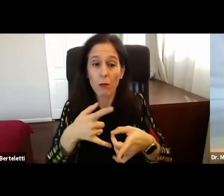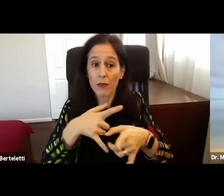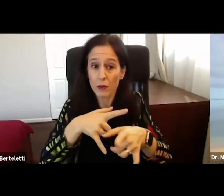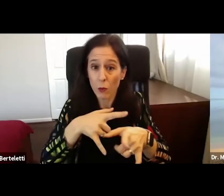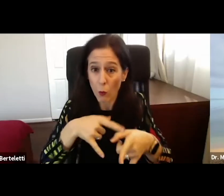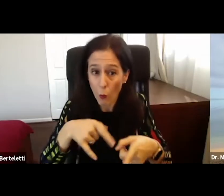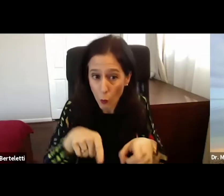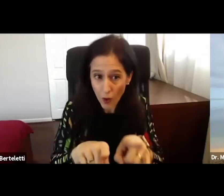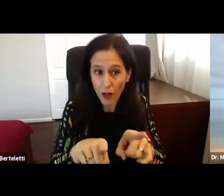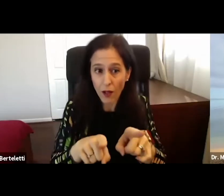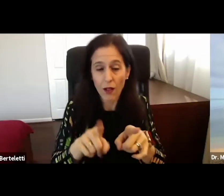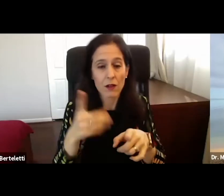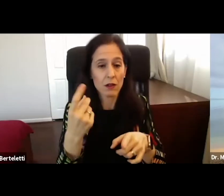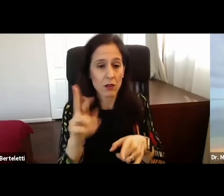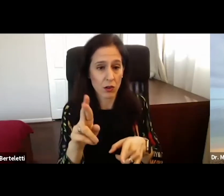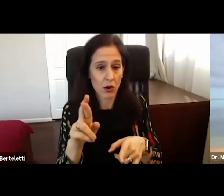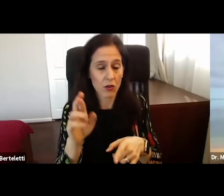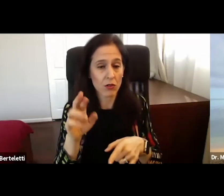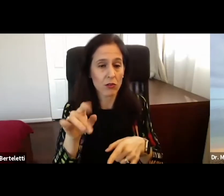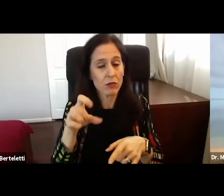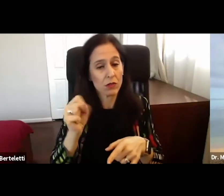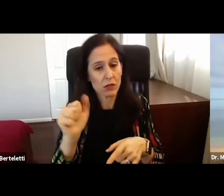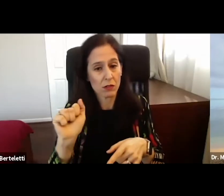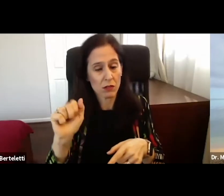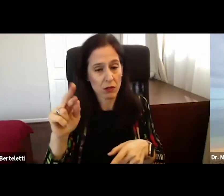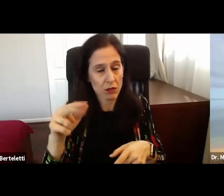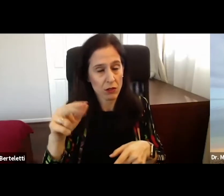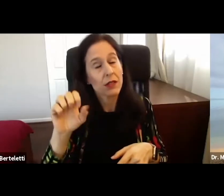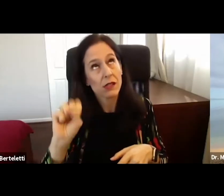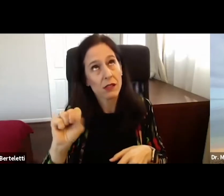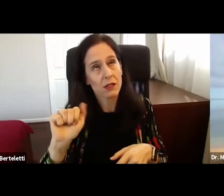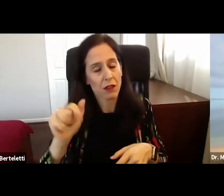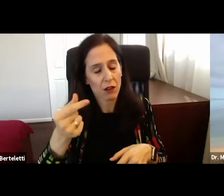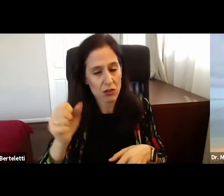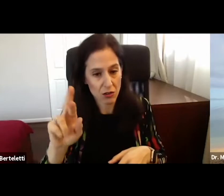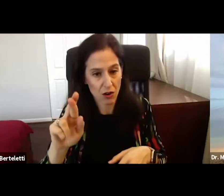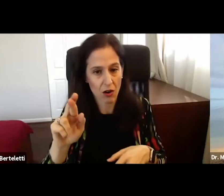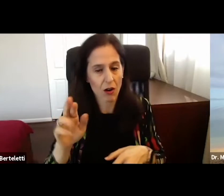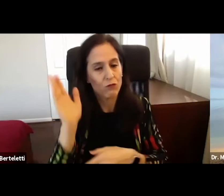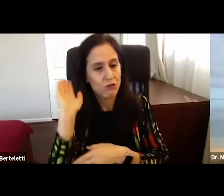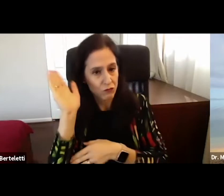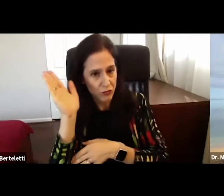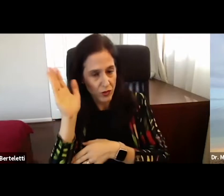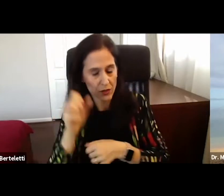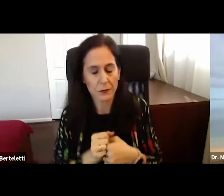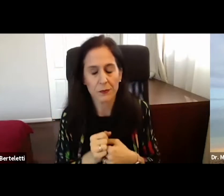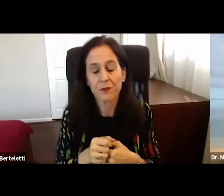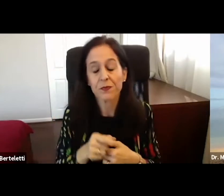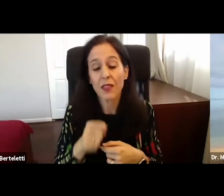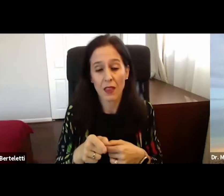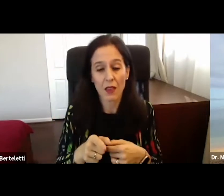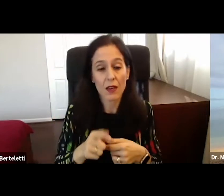type your question in the q a and you can do that while dr cigar is giving his presentation